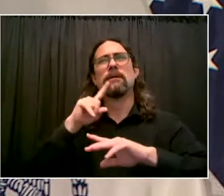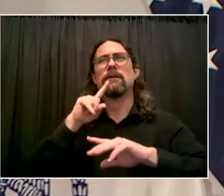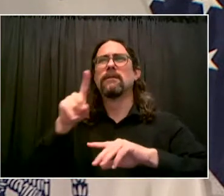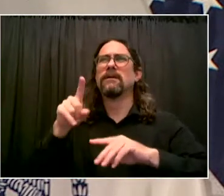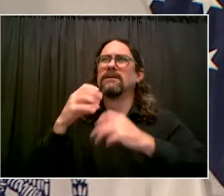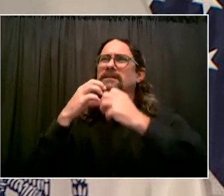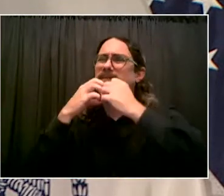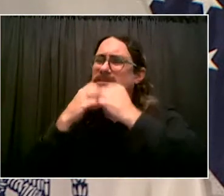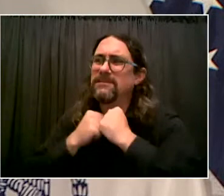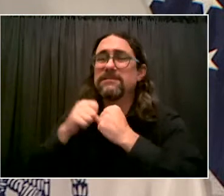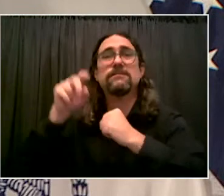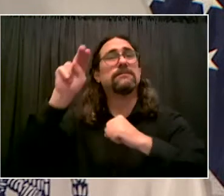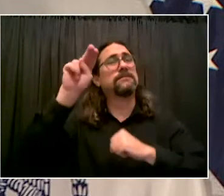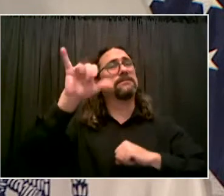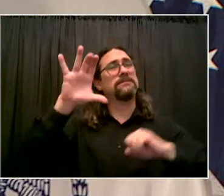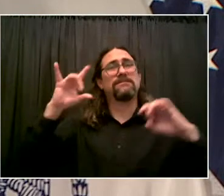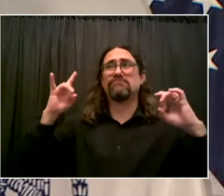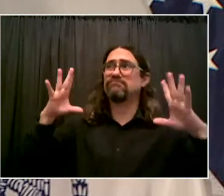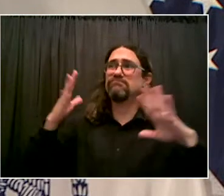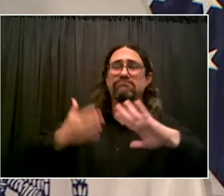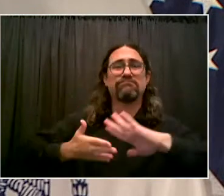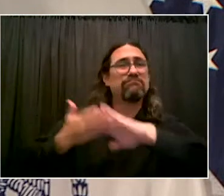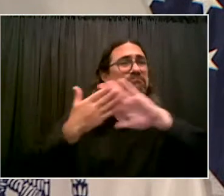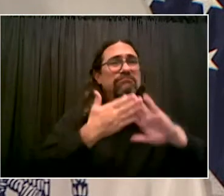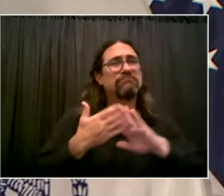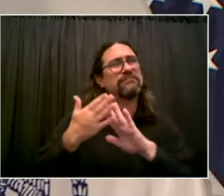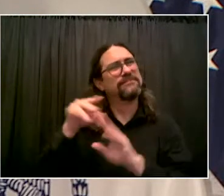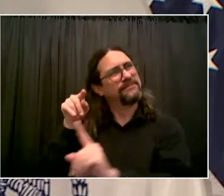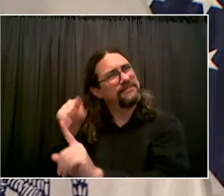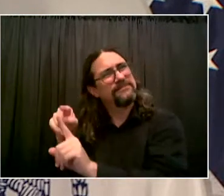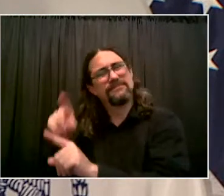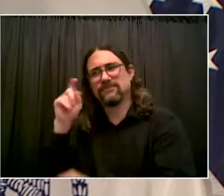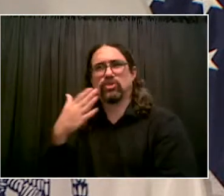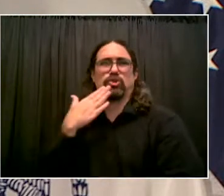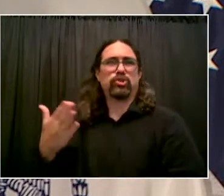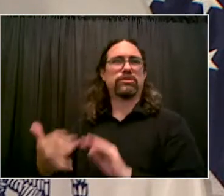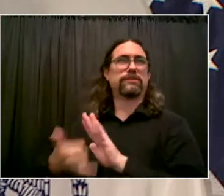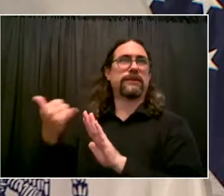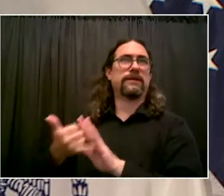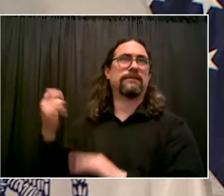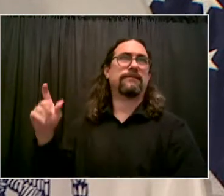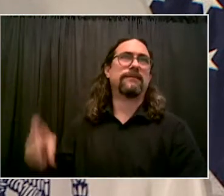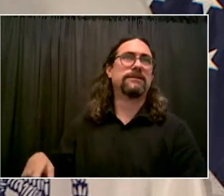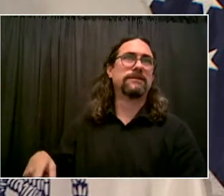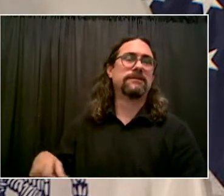RAEA WORK. WE HAVE TO BE CLEAR ABOUT THIS. THIS IS WHERE